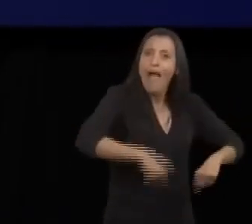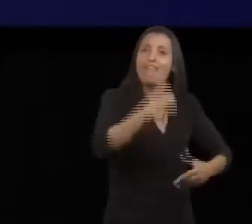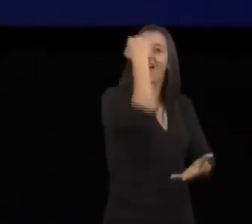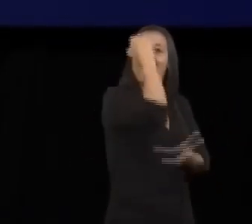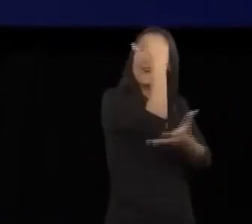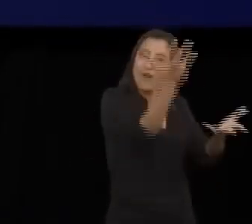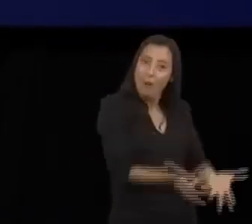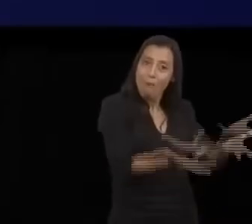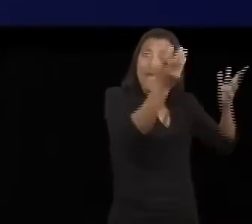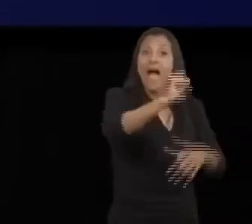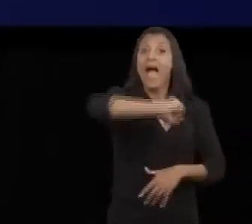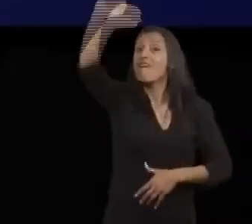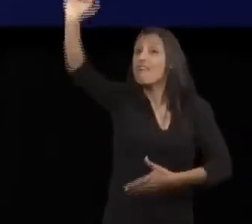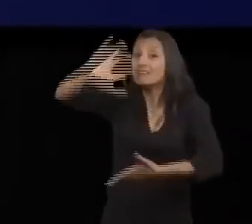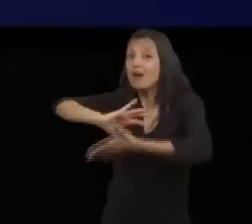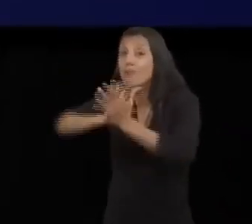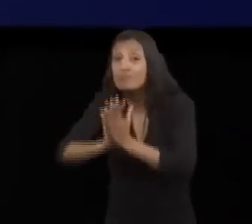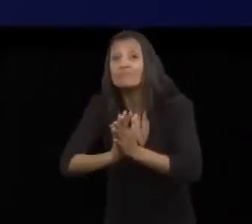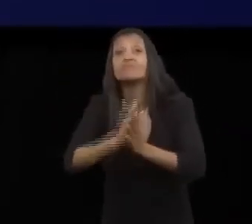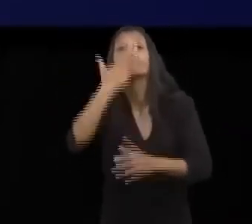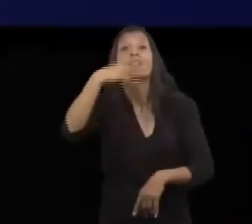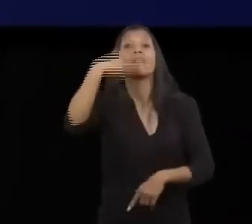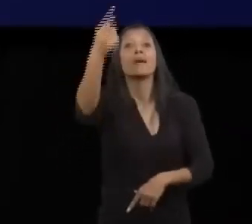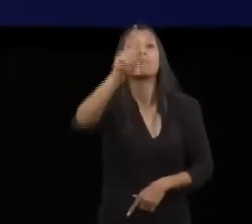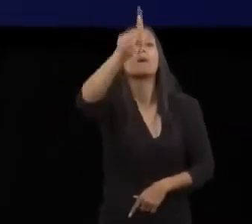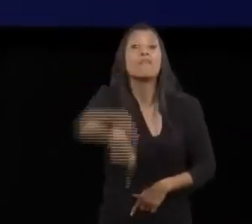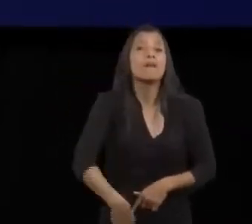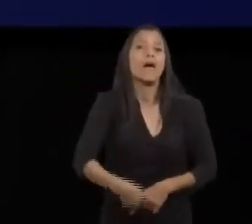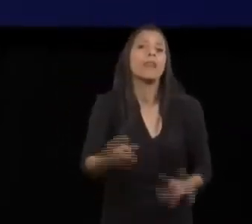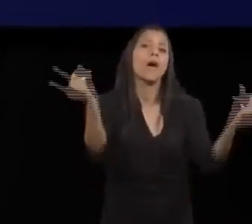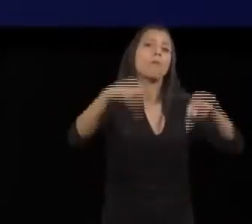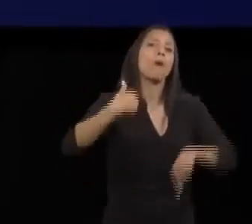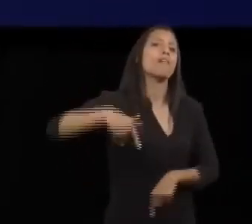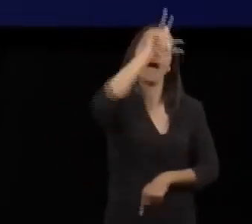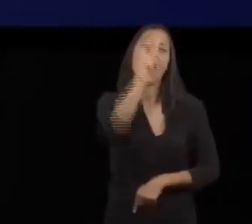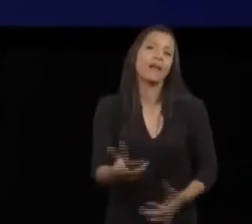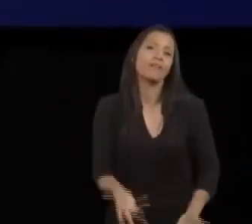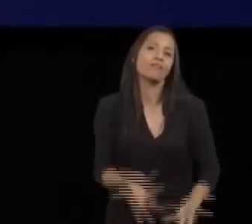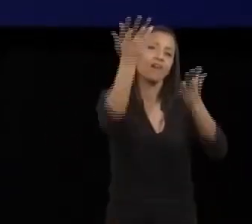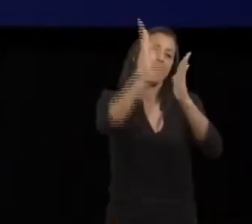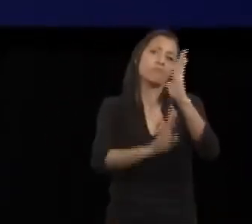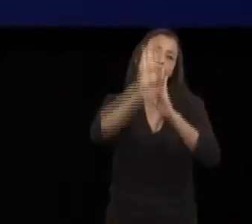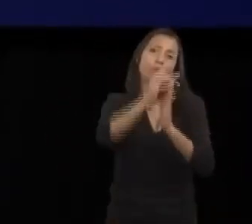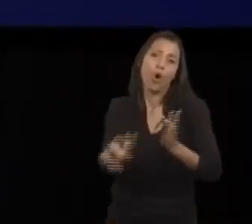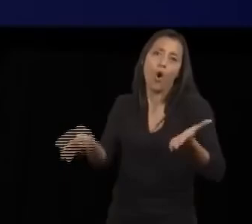inflation will disappear, and we will enter the path that will make Argentina great again.